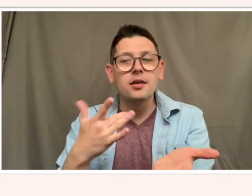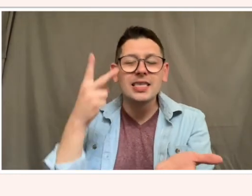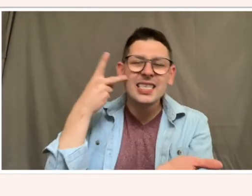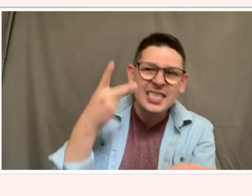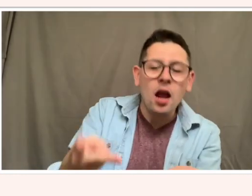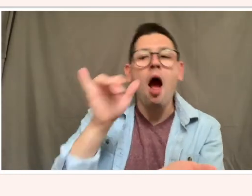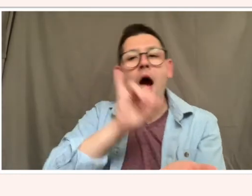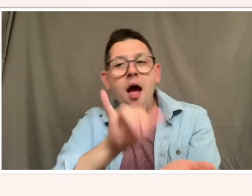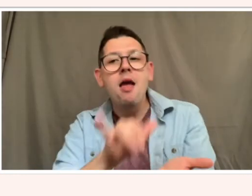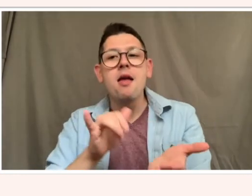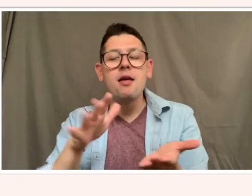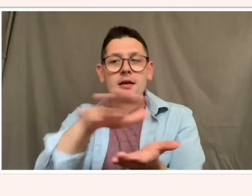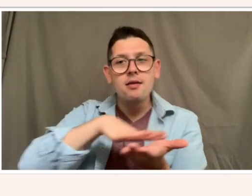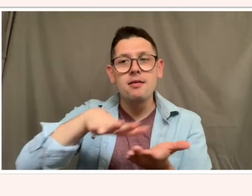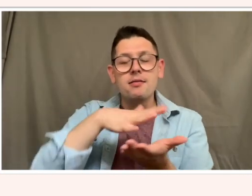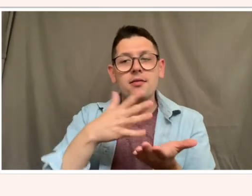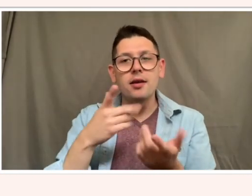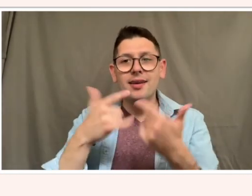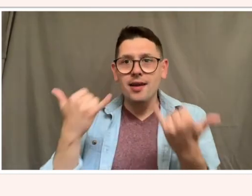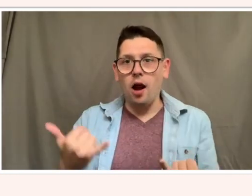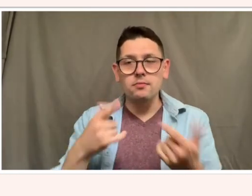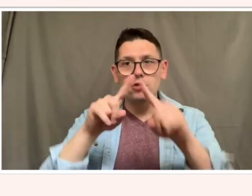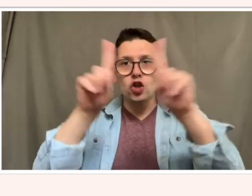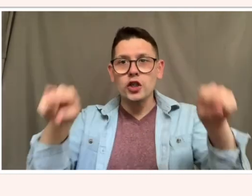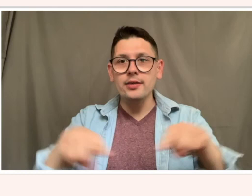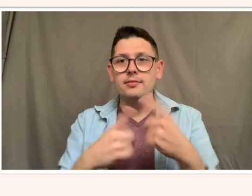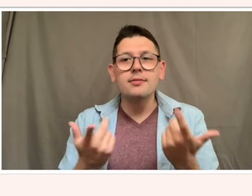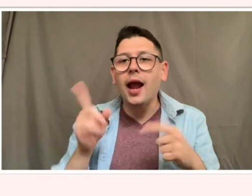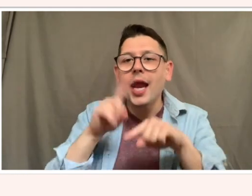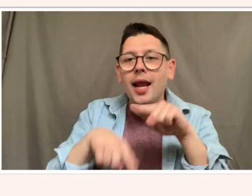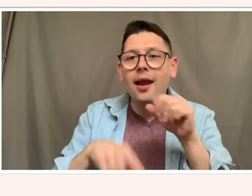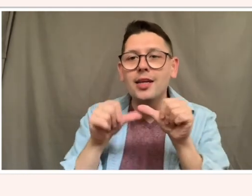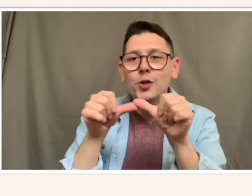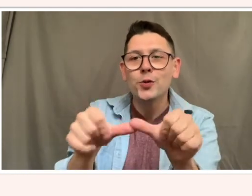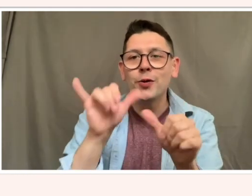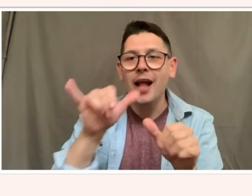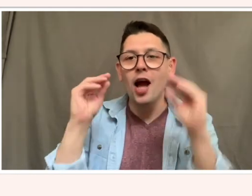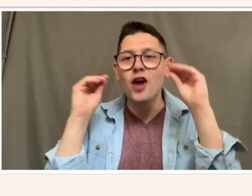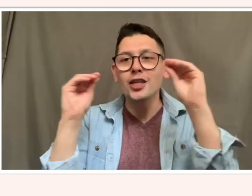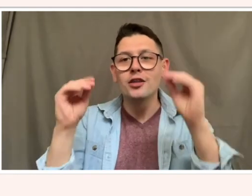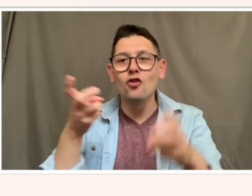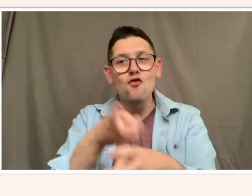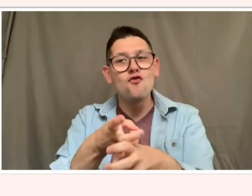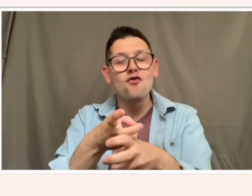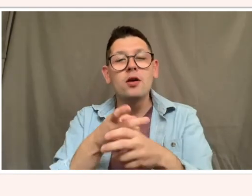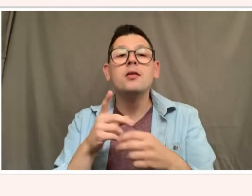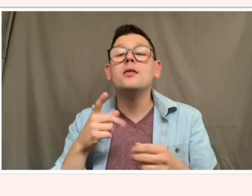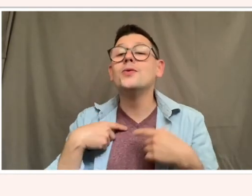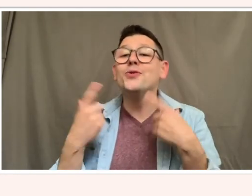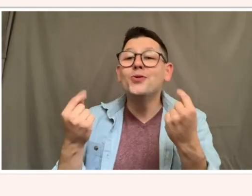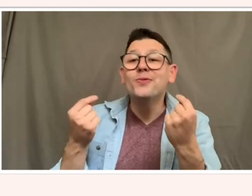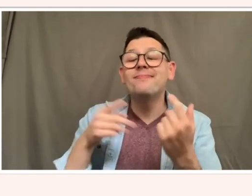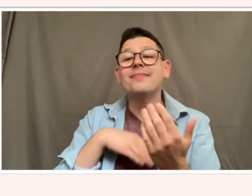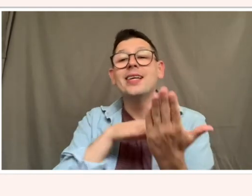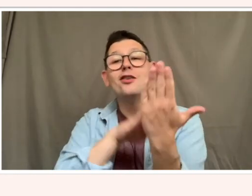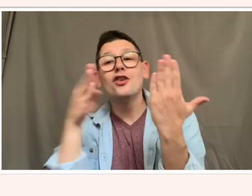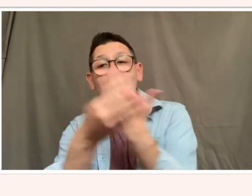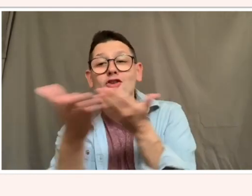to them, because we can't interact with them as much as we did before where some of these students really learn best in